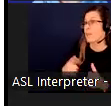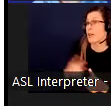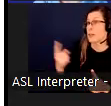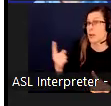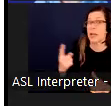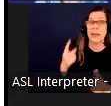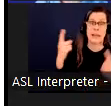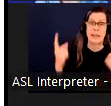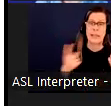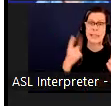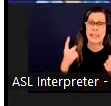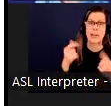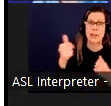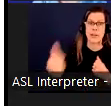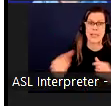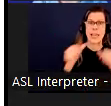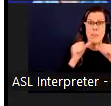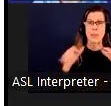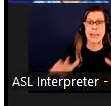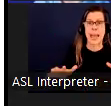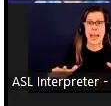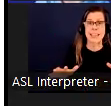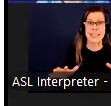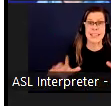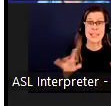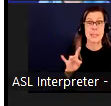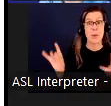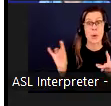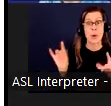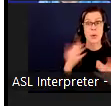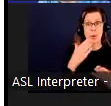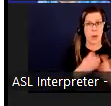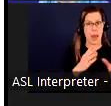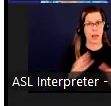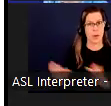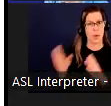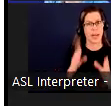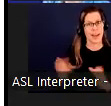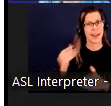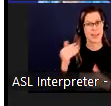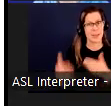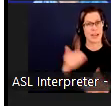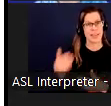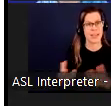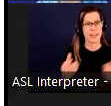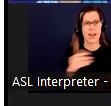consider yourself blessed that this was as smooth and as well organized as a process because a lot of times they are not.